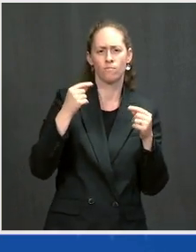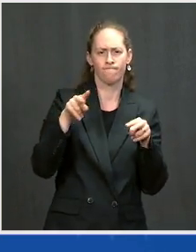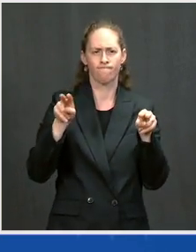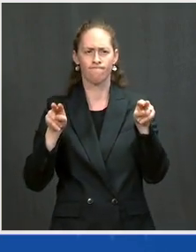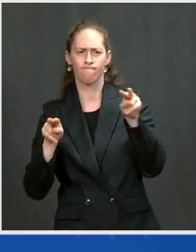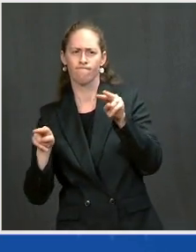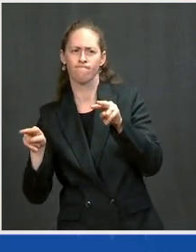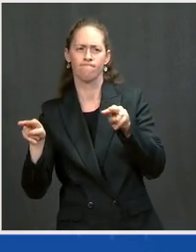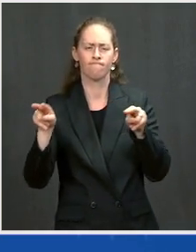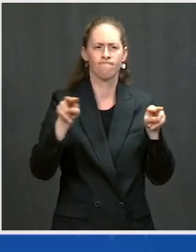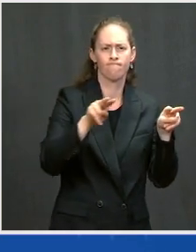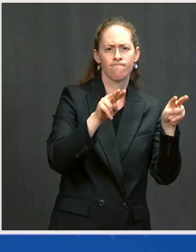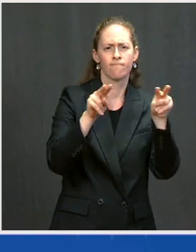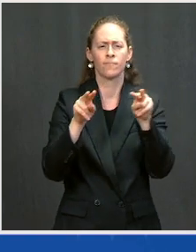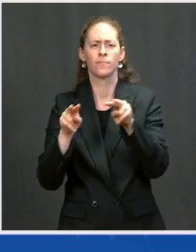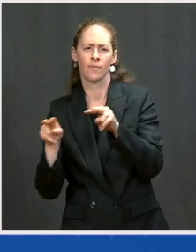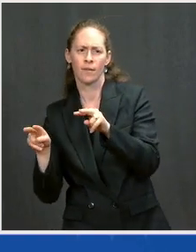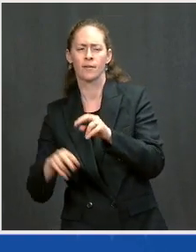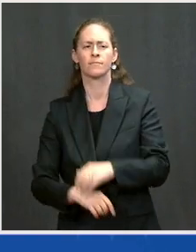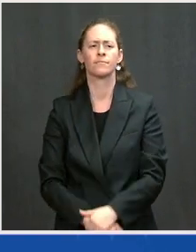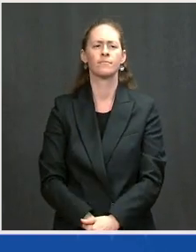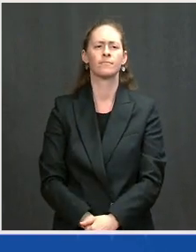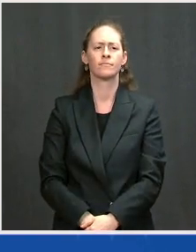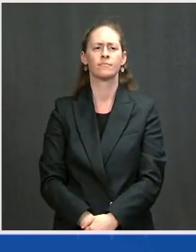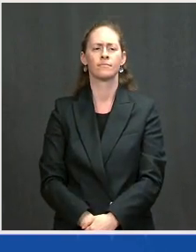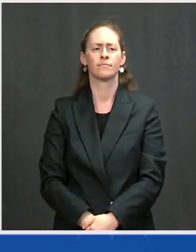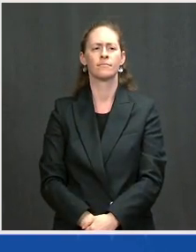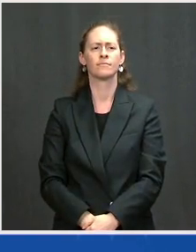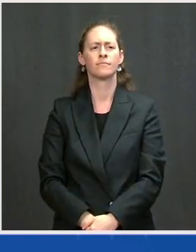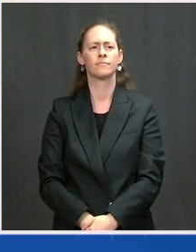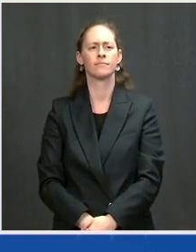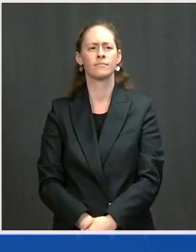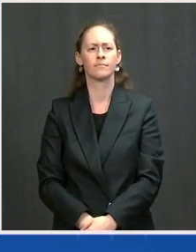to draw a fire that would reveal the location of the nest.